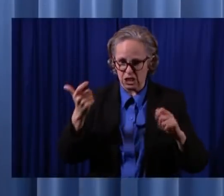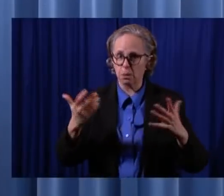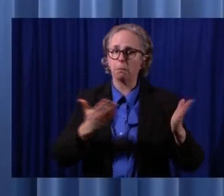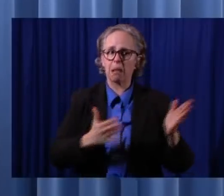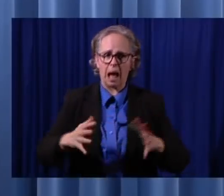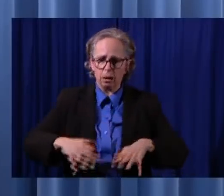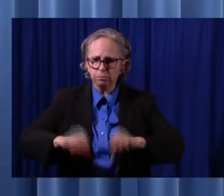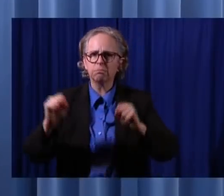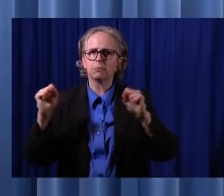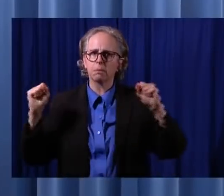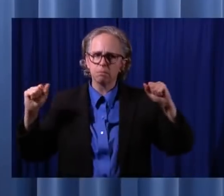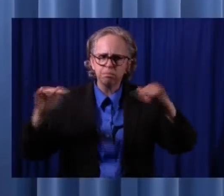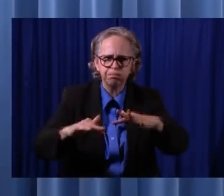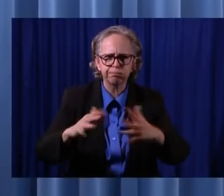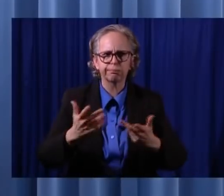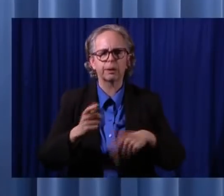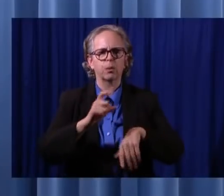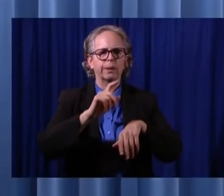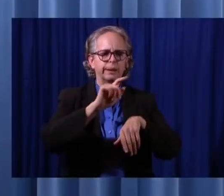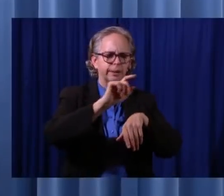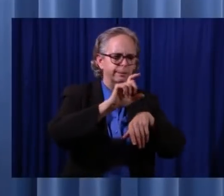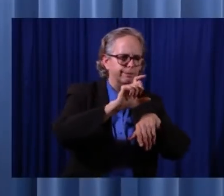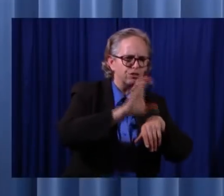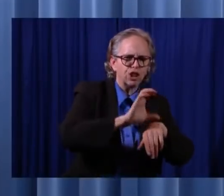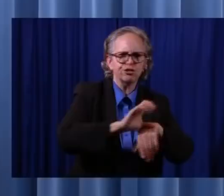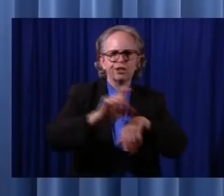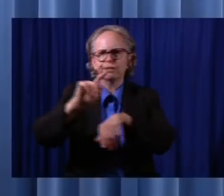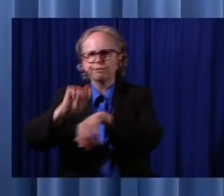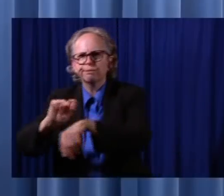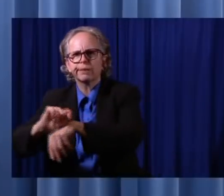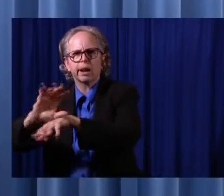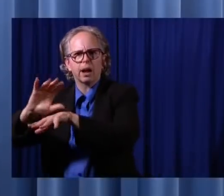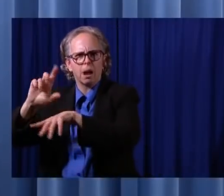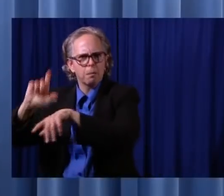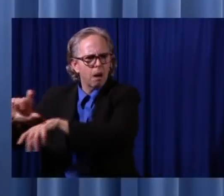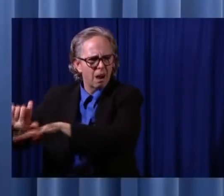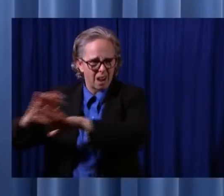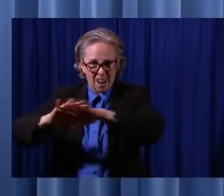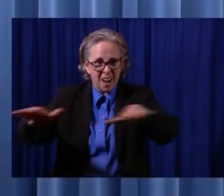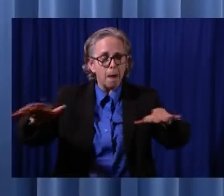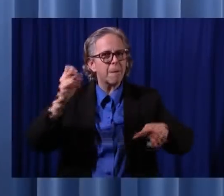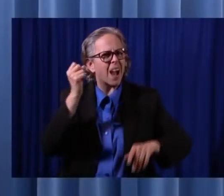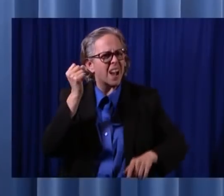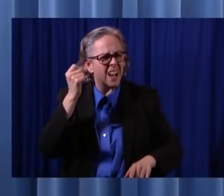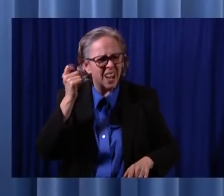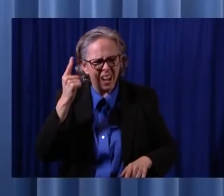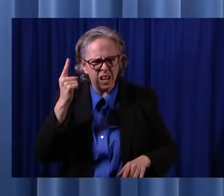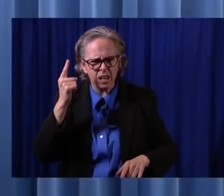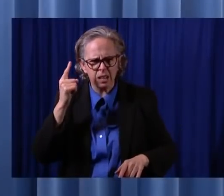ABOUT COVID-19 OUTBREAK ASSOCIATED WITH THE CHURCH IN CLARK COUNTY. LAST WEEK I